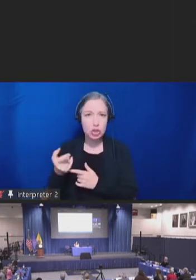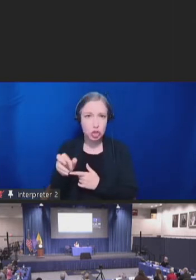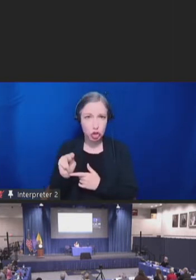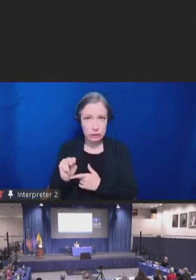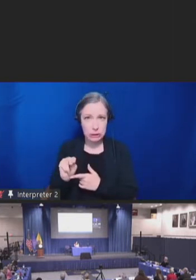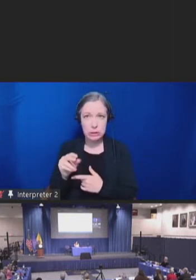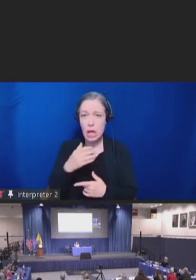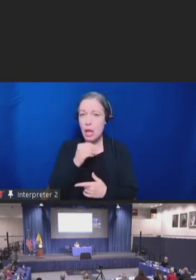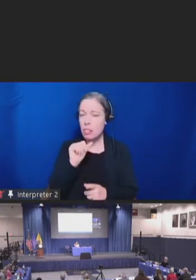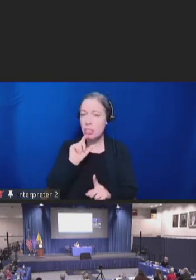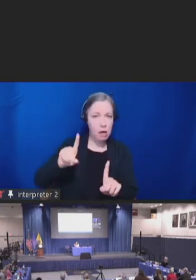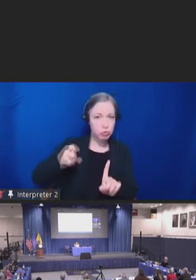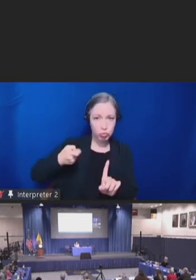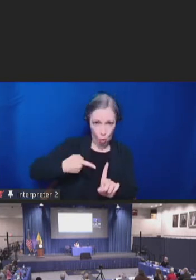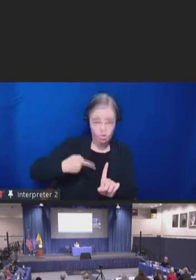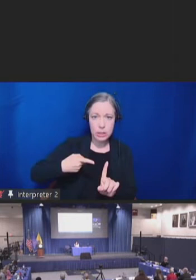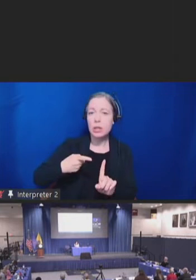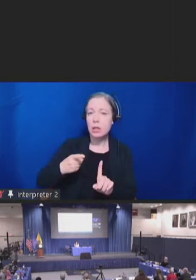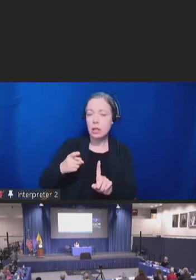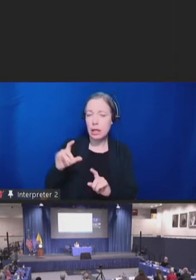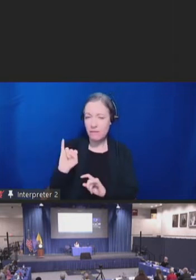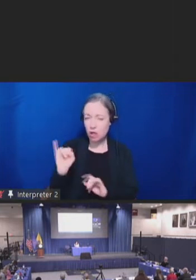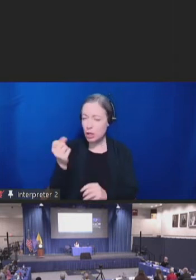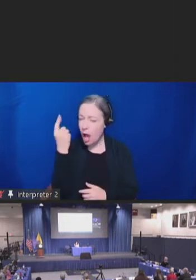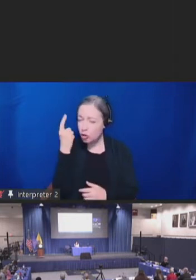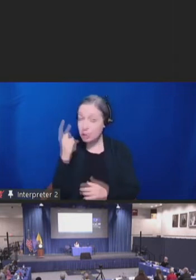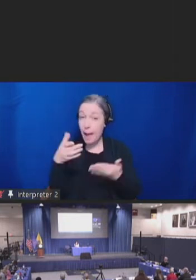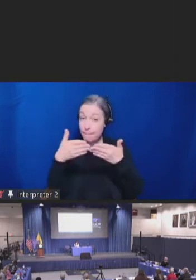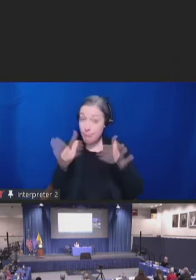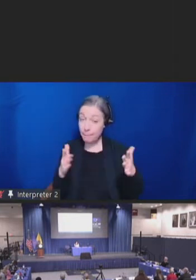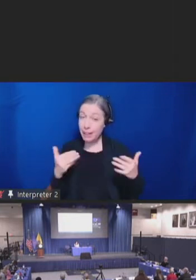The public concern here, as I mentioned, was that somehow early childhood immunization